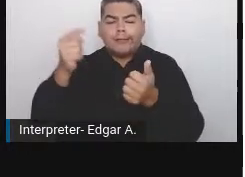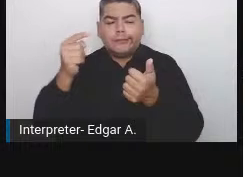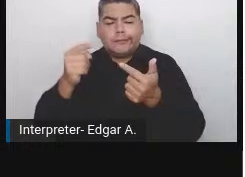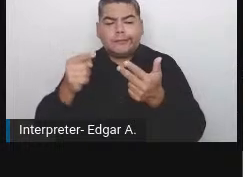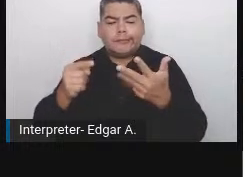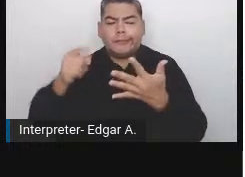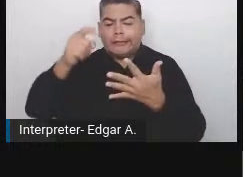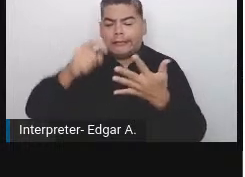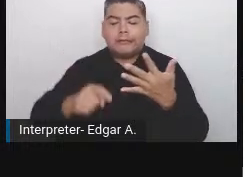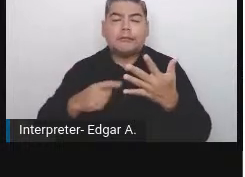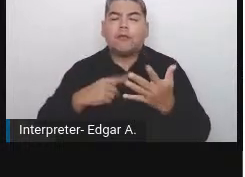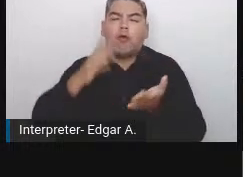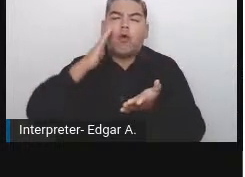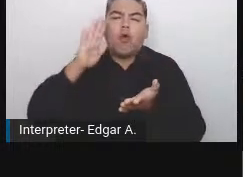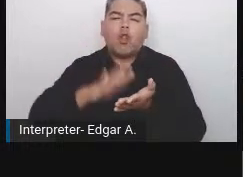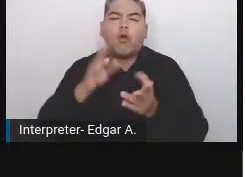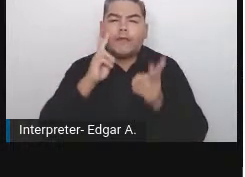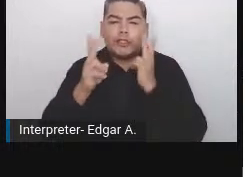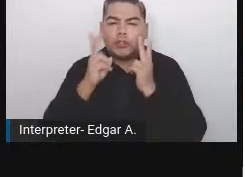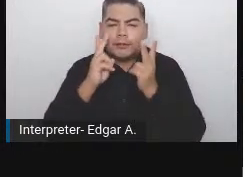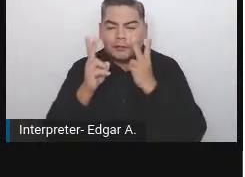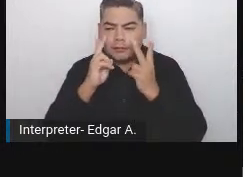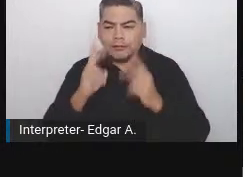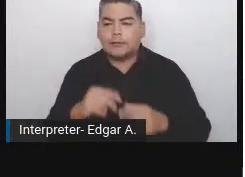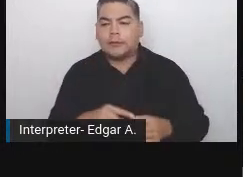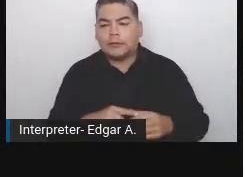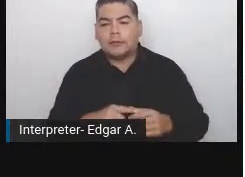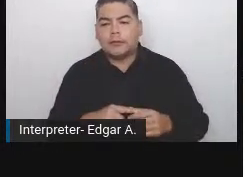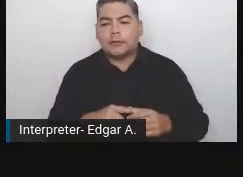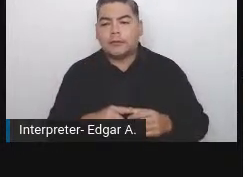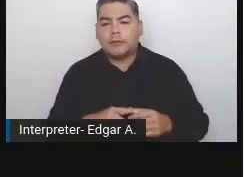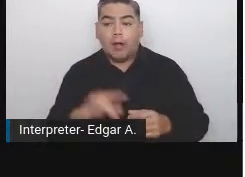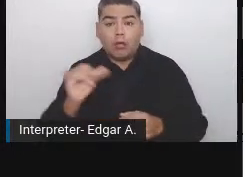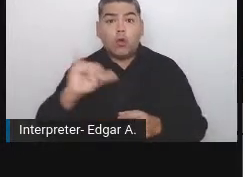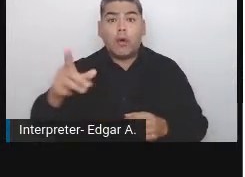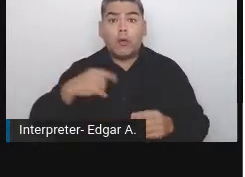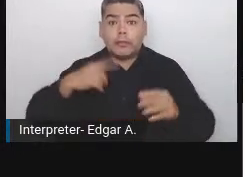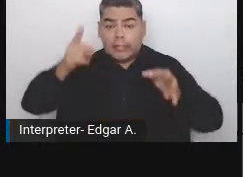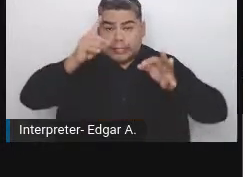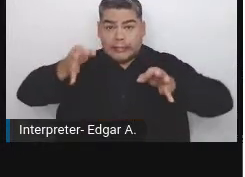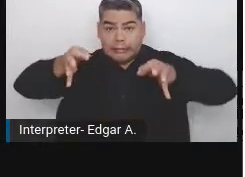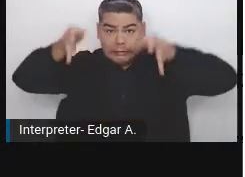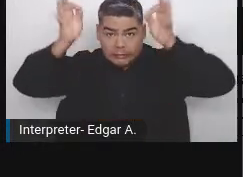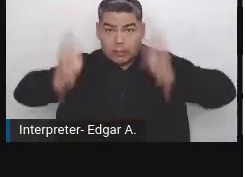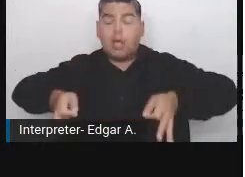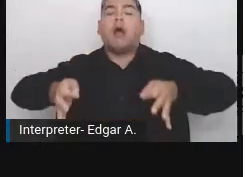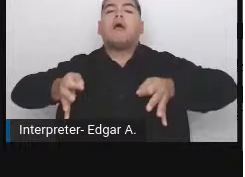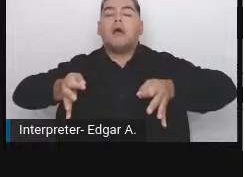people with low vision so that it was easier to see. A lot of our users use so much that it was not primarily for them. It